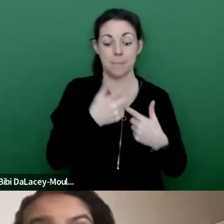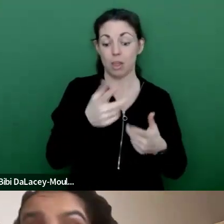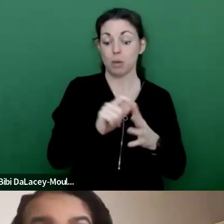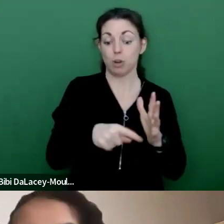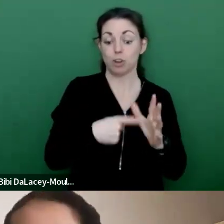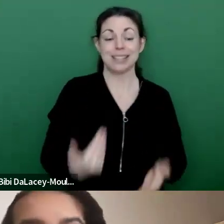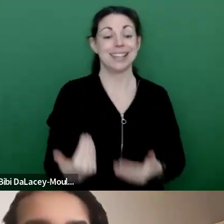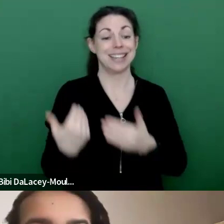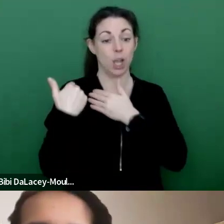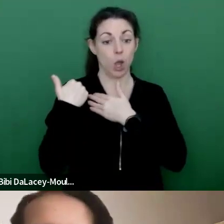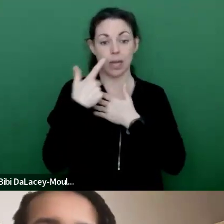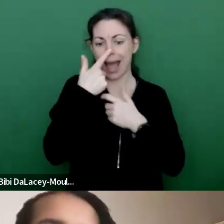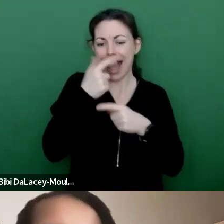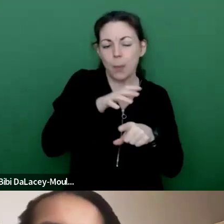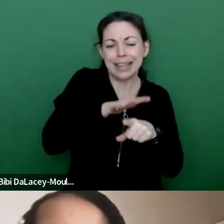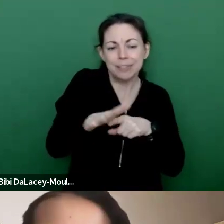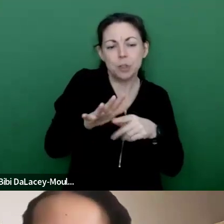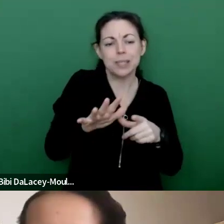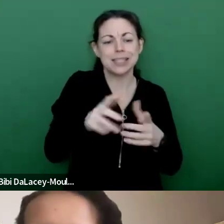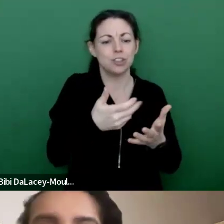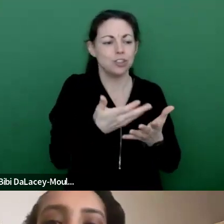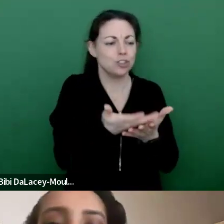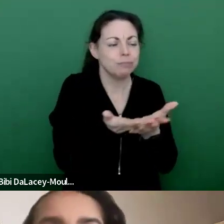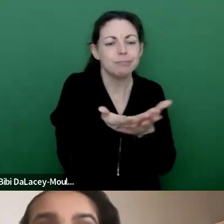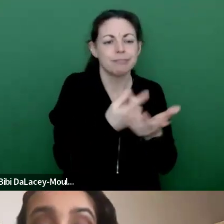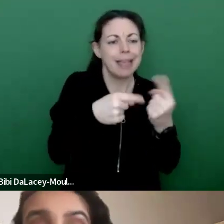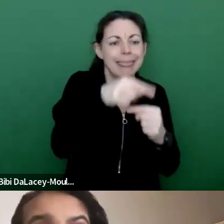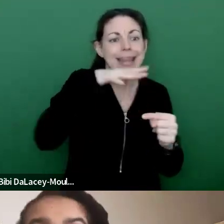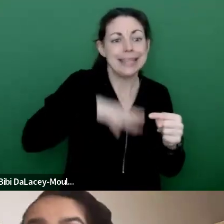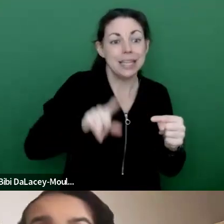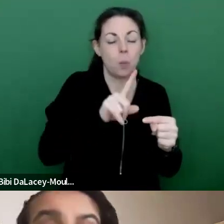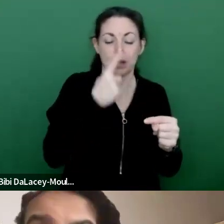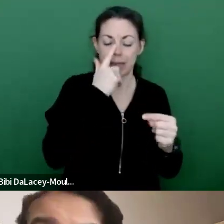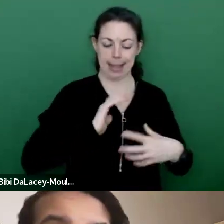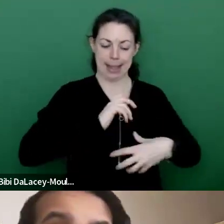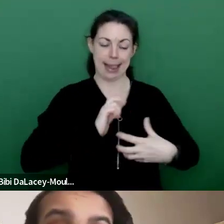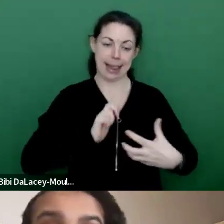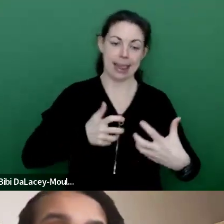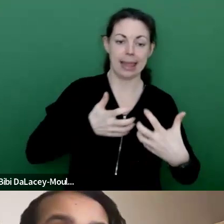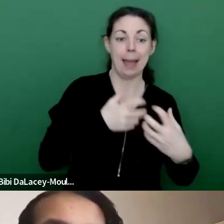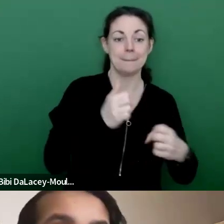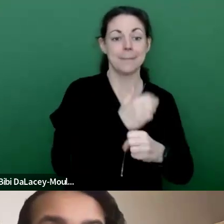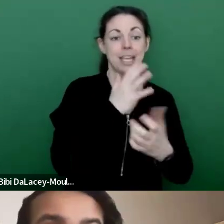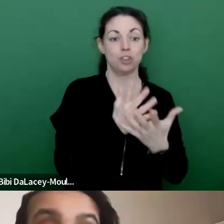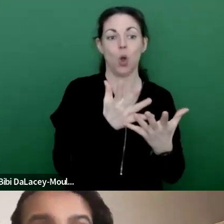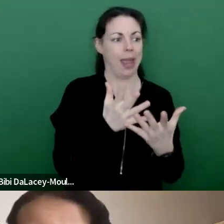and also the team I end up working with for that particular need to what works for our values and a good match,